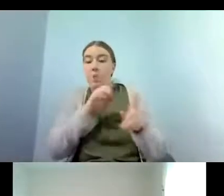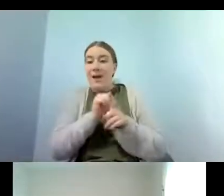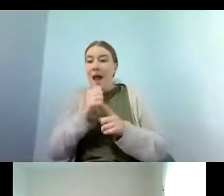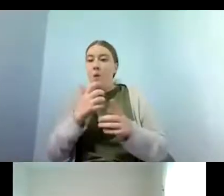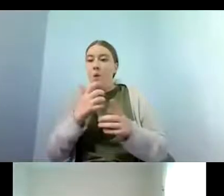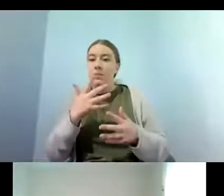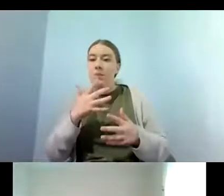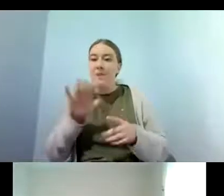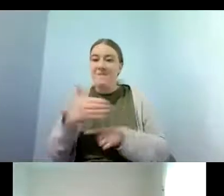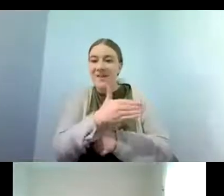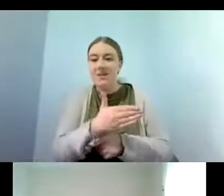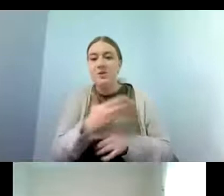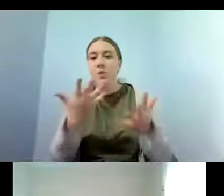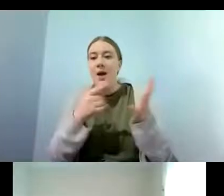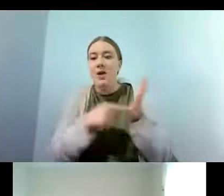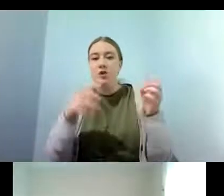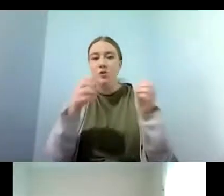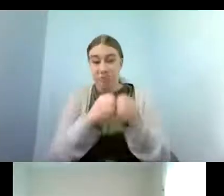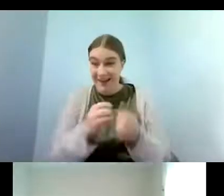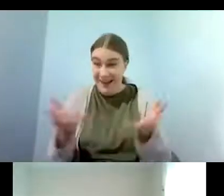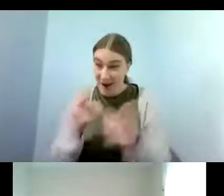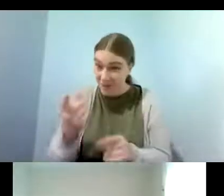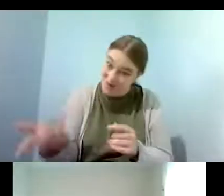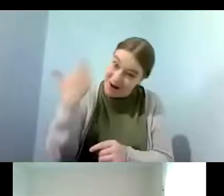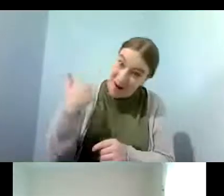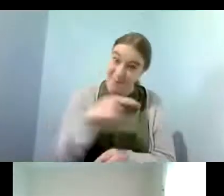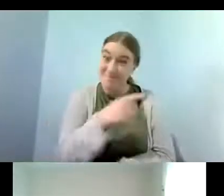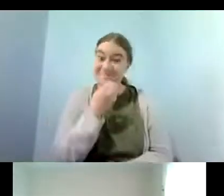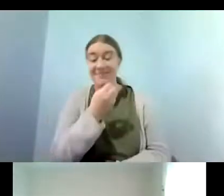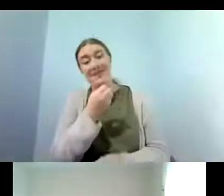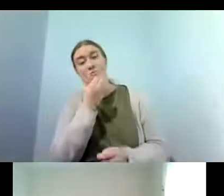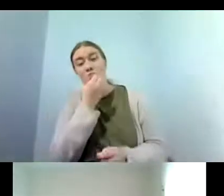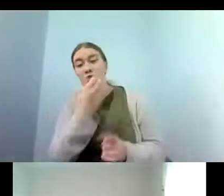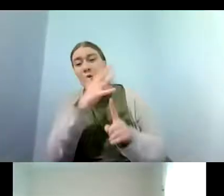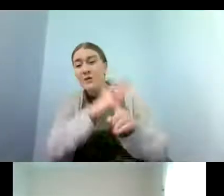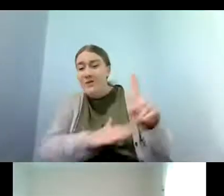just to try and encourage you to get involved so as you can see it's a beautiful spot on the river